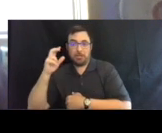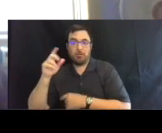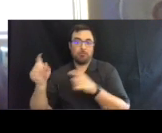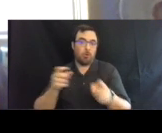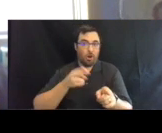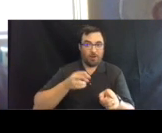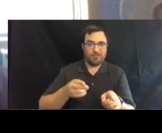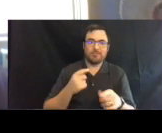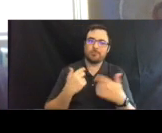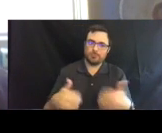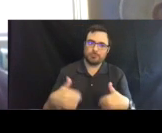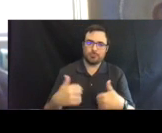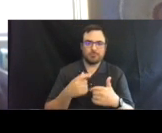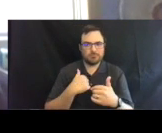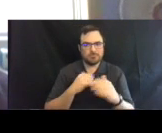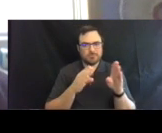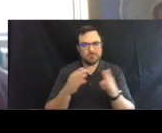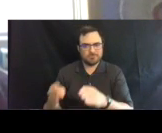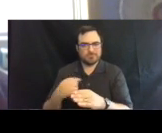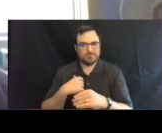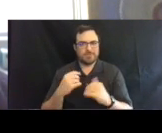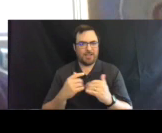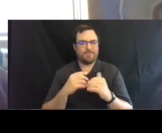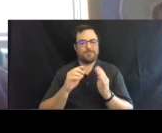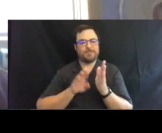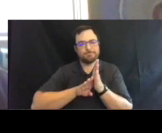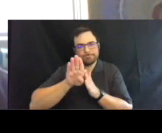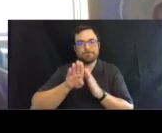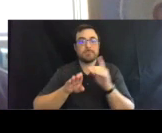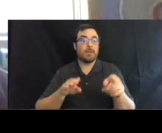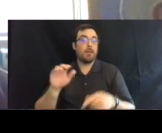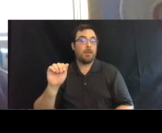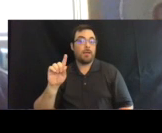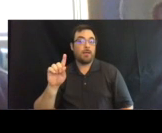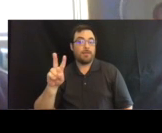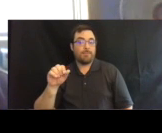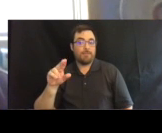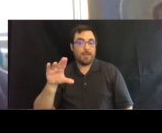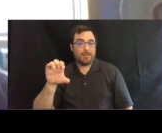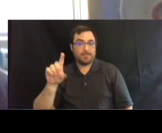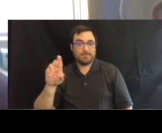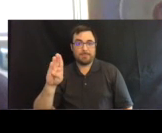Advanced Bionics has another nice guide. In the last talk, we